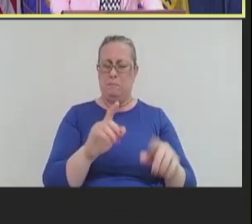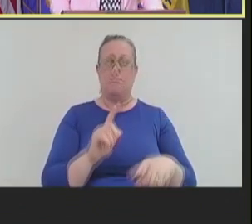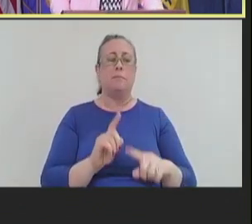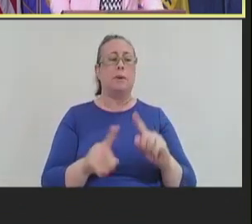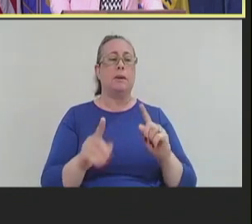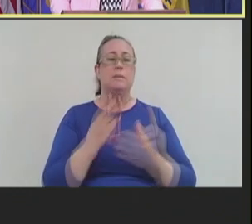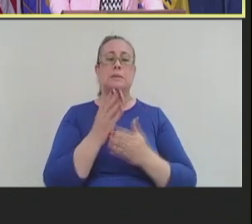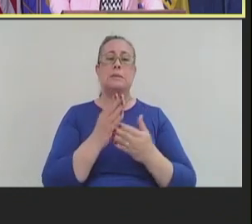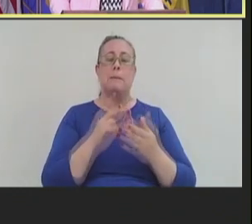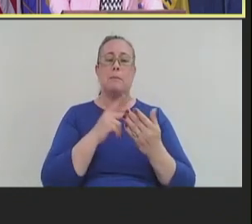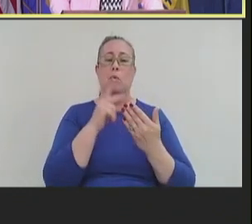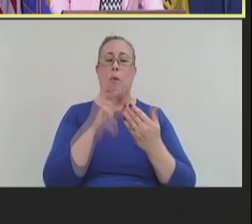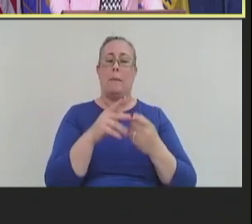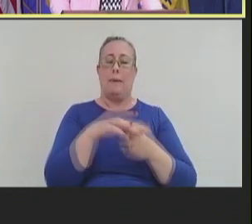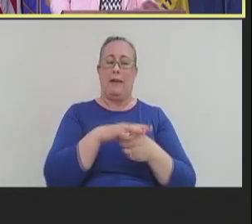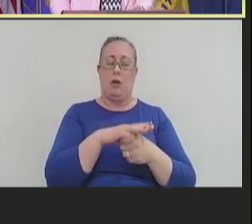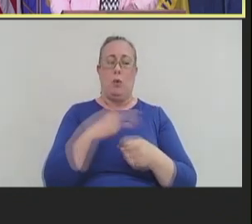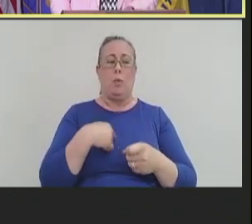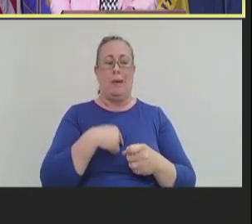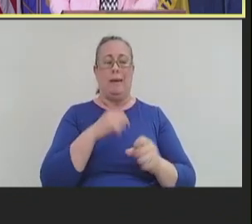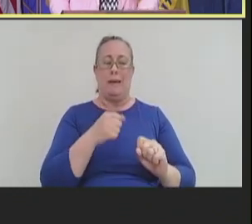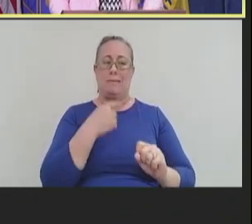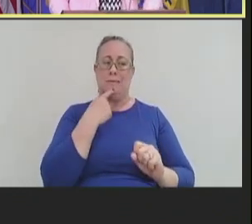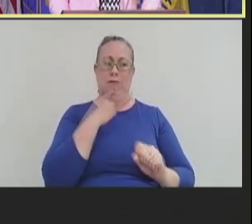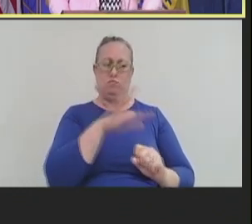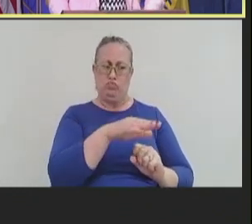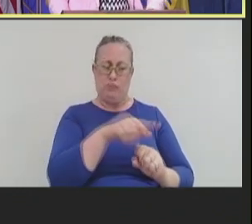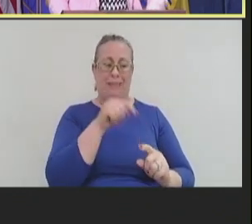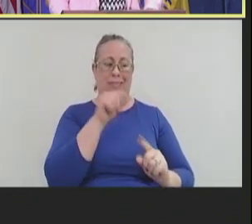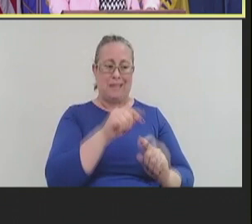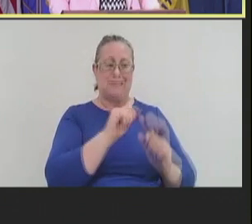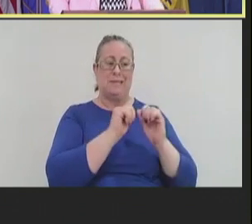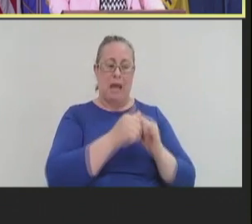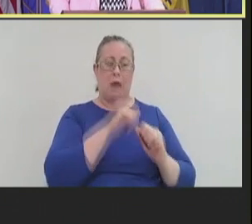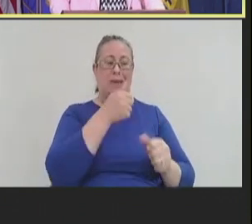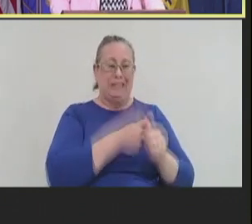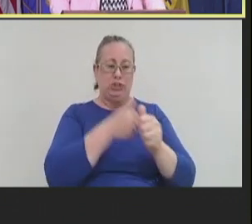are at the point where we can say, concretely, this is how each IIS function in this area.